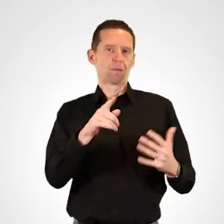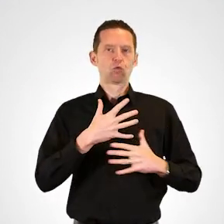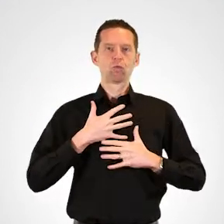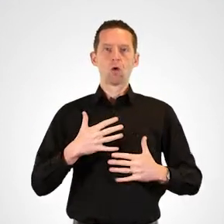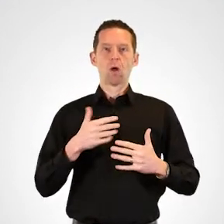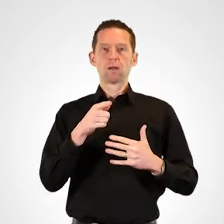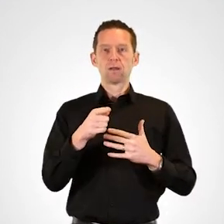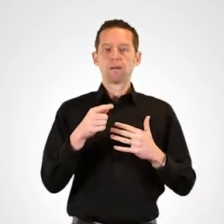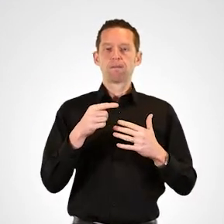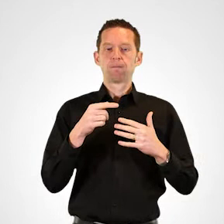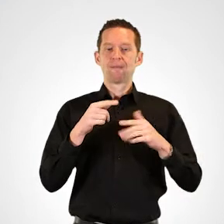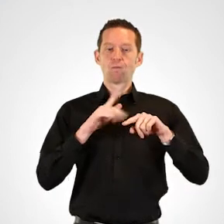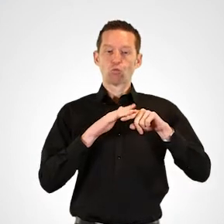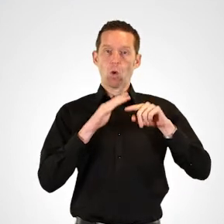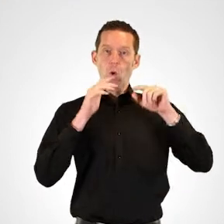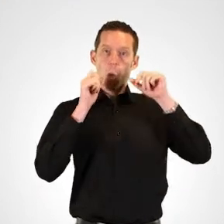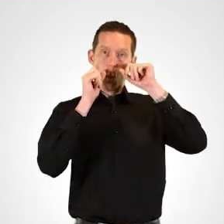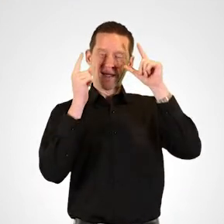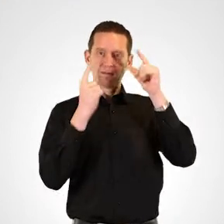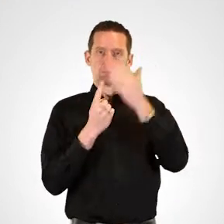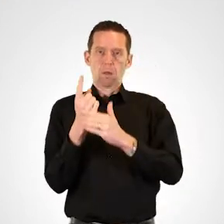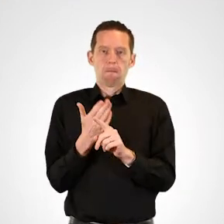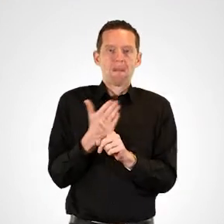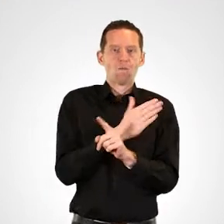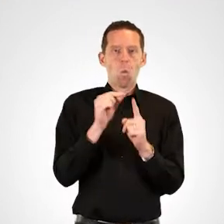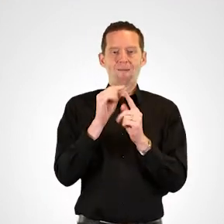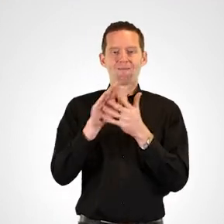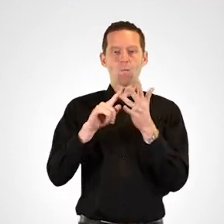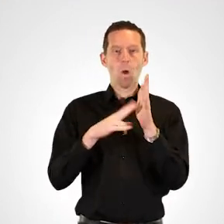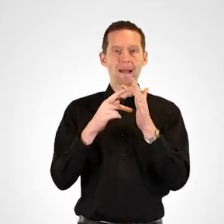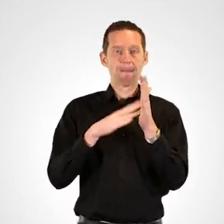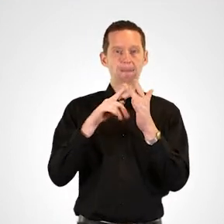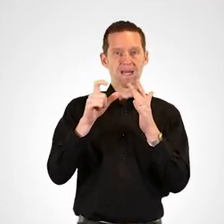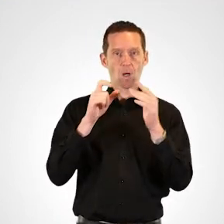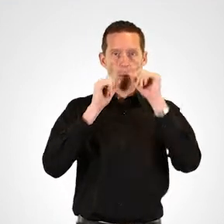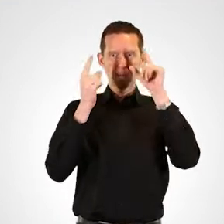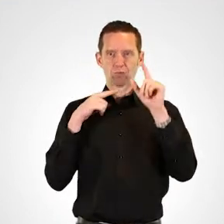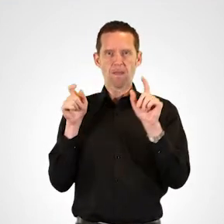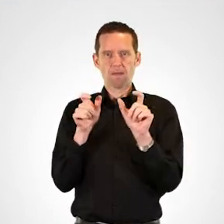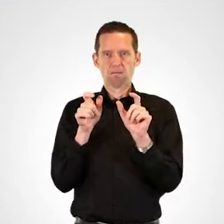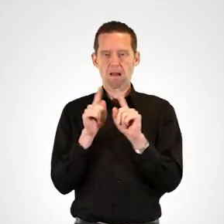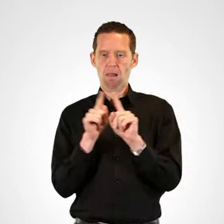that phonological awareness develops before phonemic awareness because we're dealing with larger parts of language.